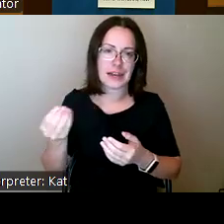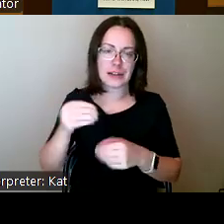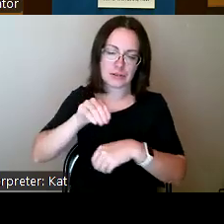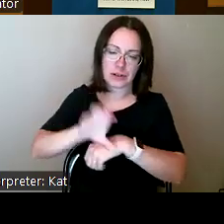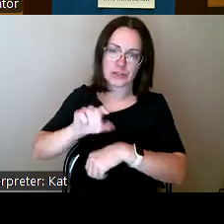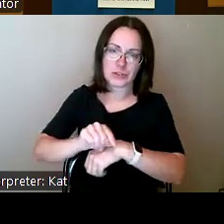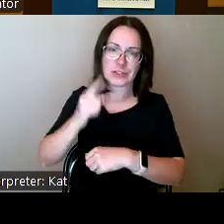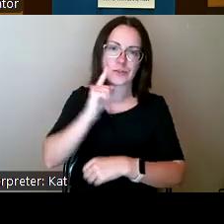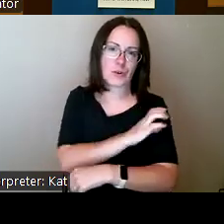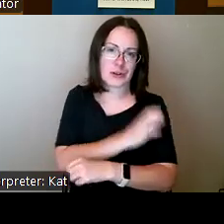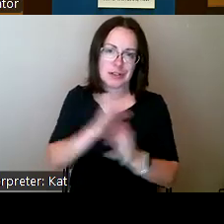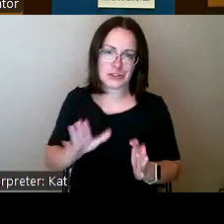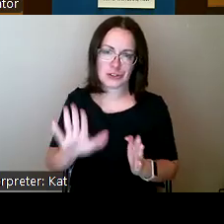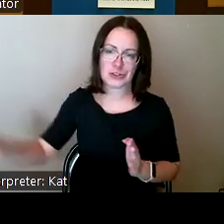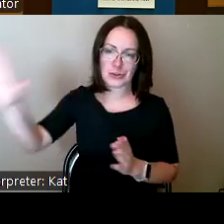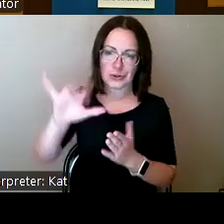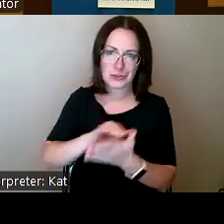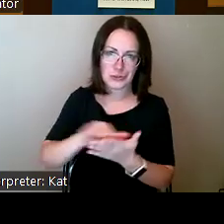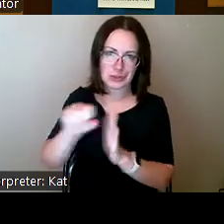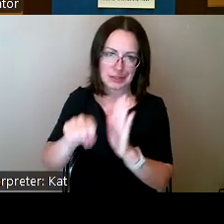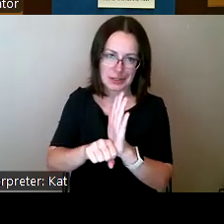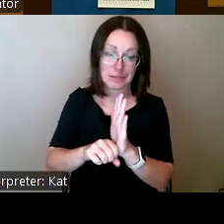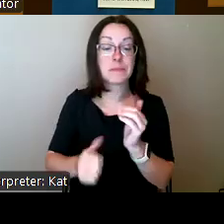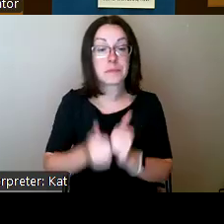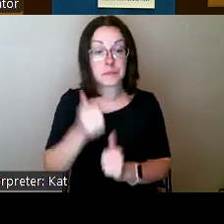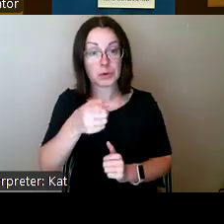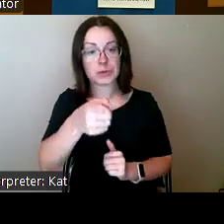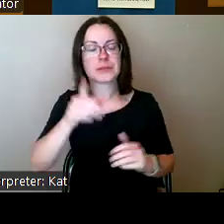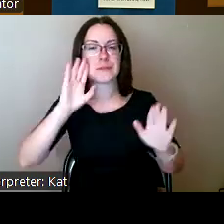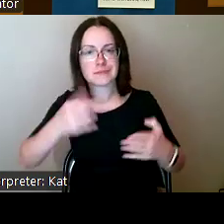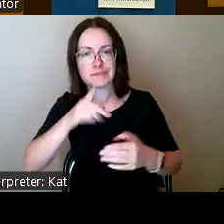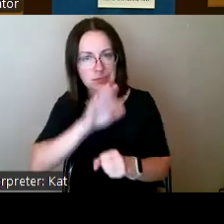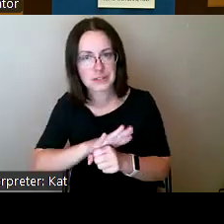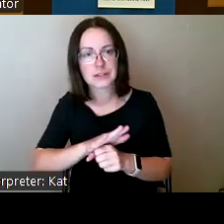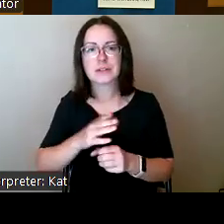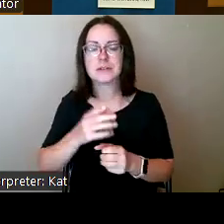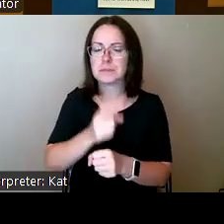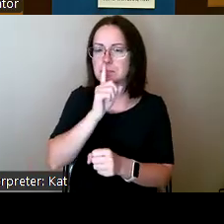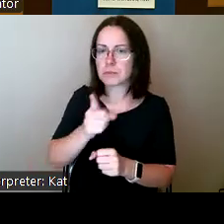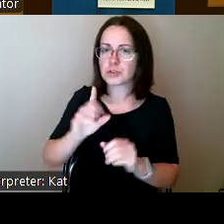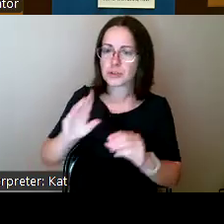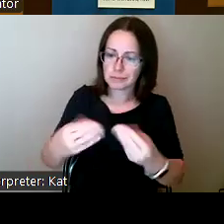York State. Most of all, Dr. Sharp is dedicated to ensuring that access to quality mental health care